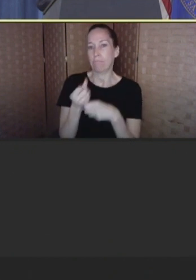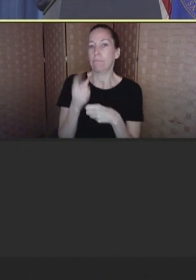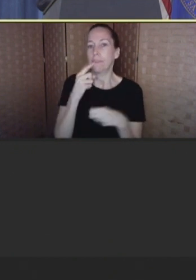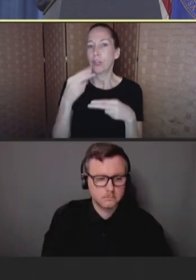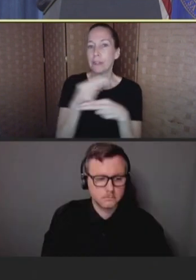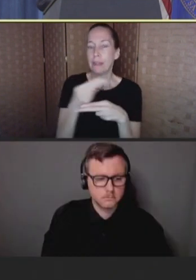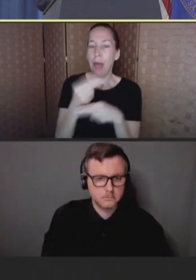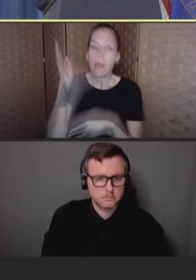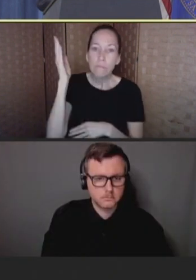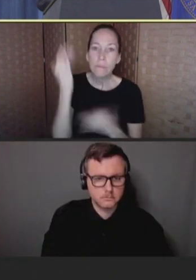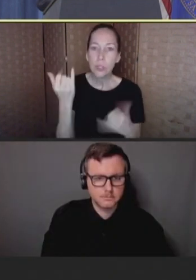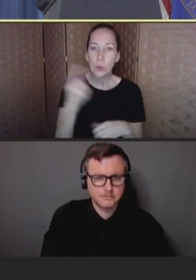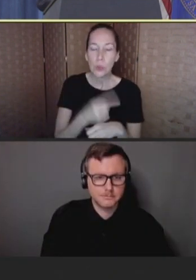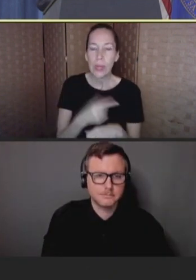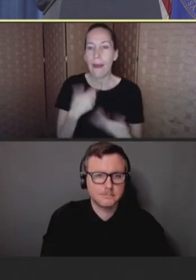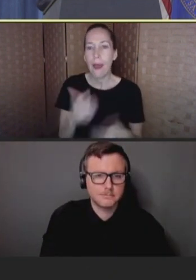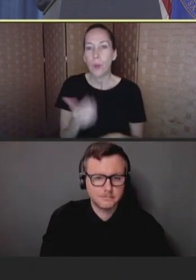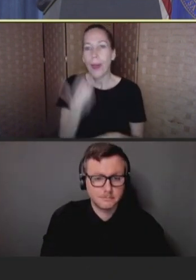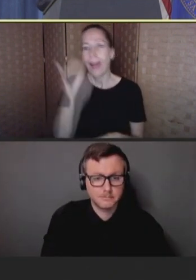to spend all day up here in front of you.